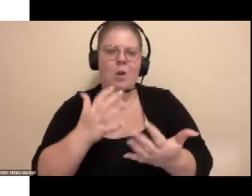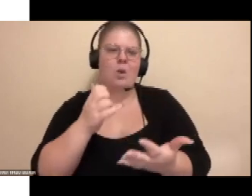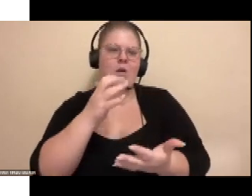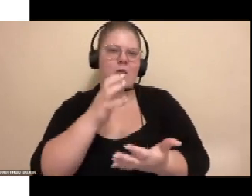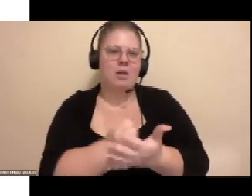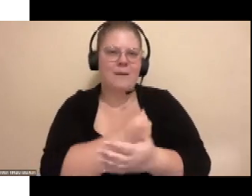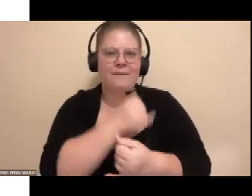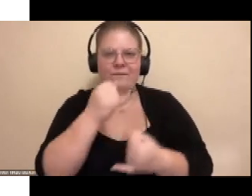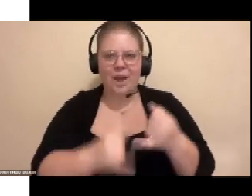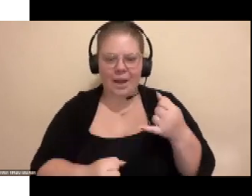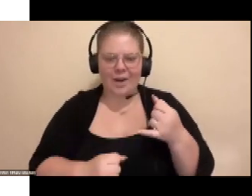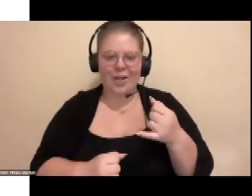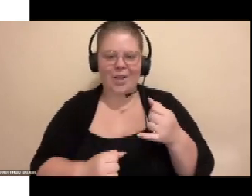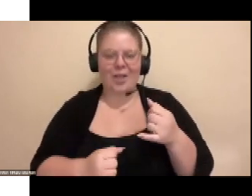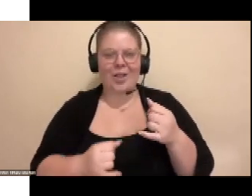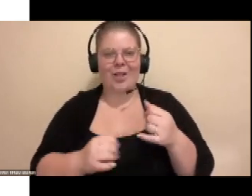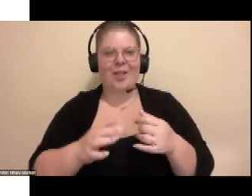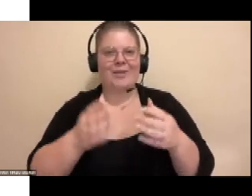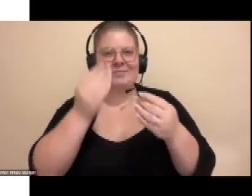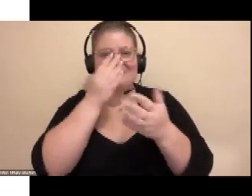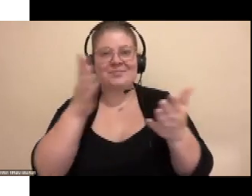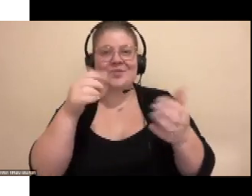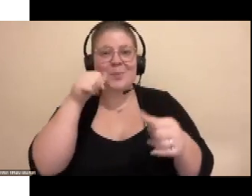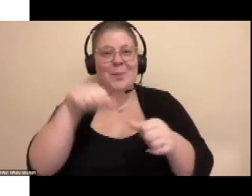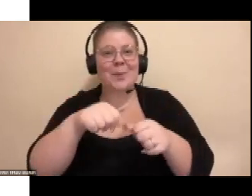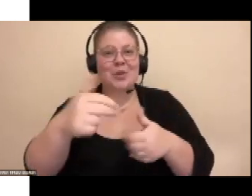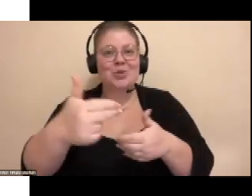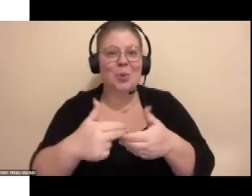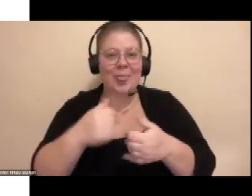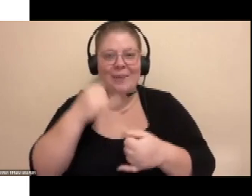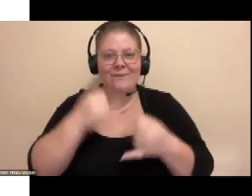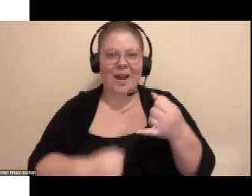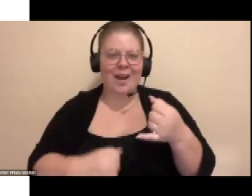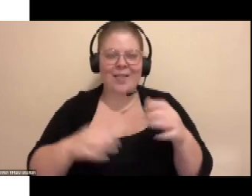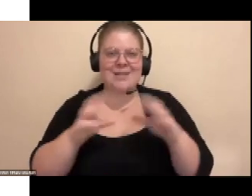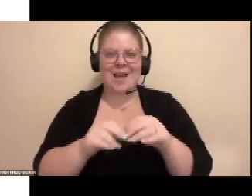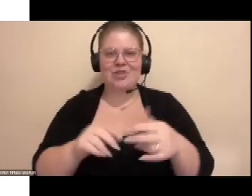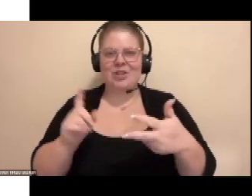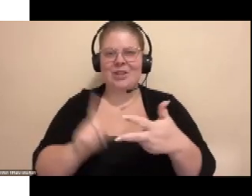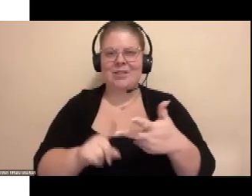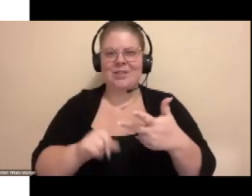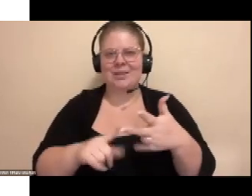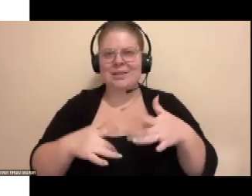Please join us for our final session in the State of the Science next Tuesday.